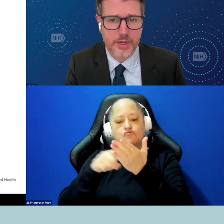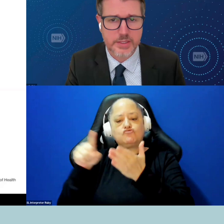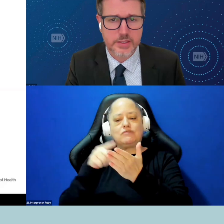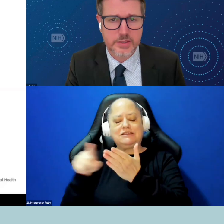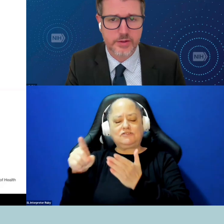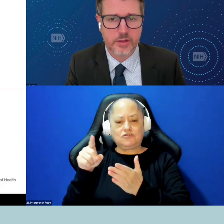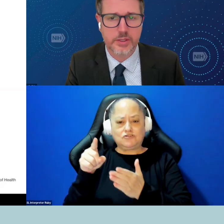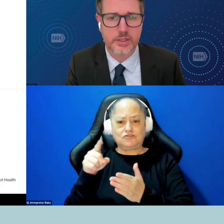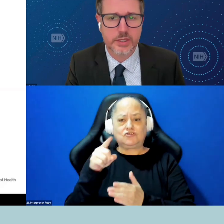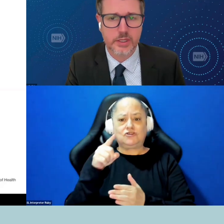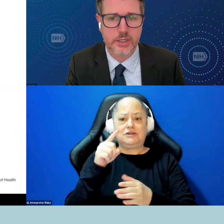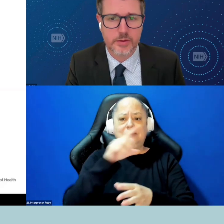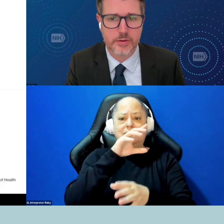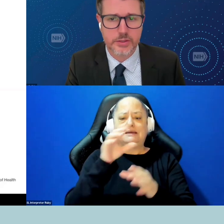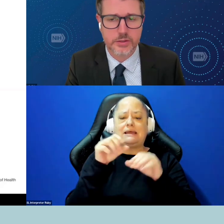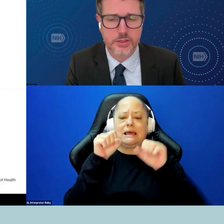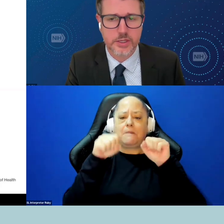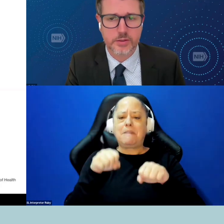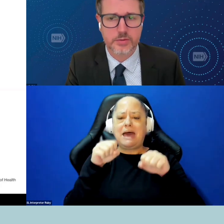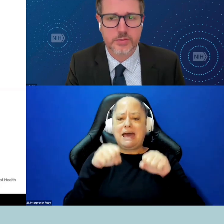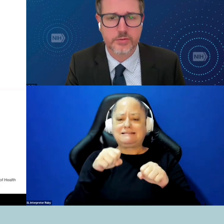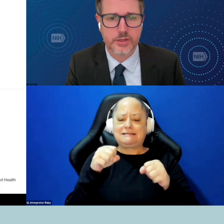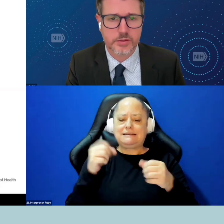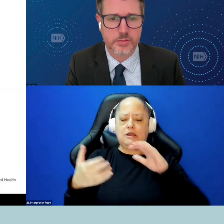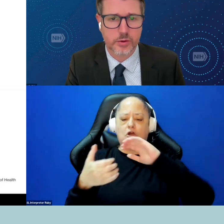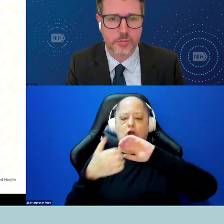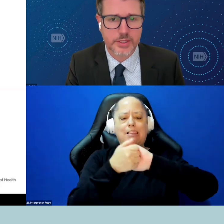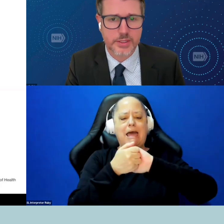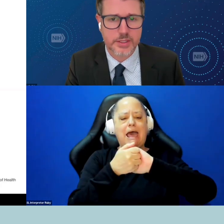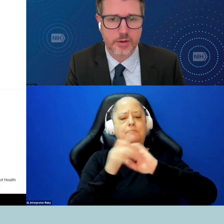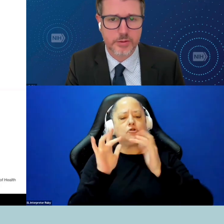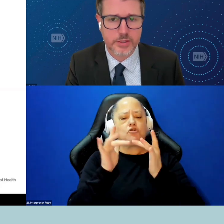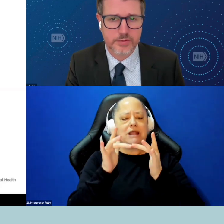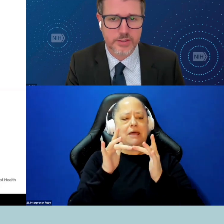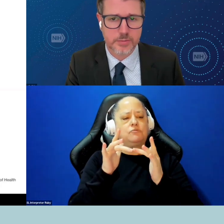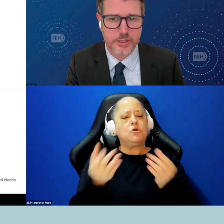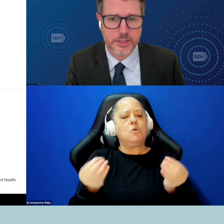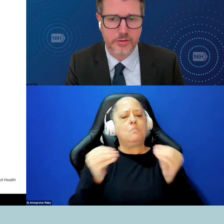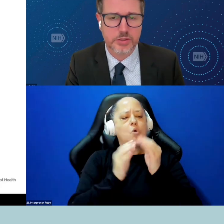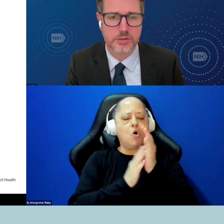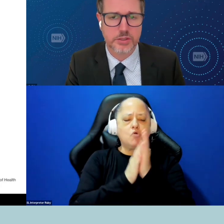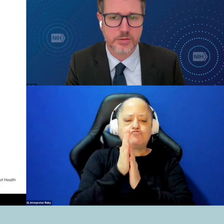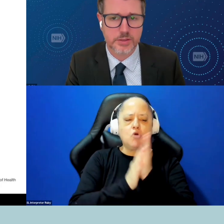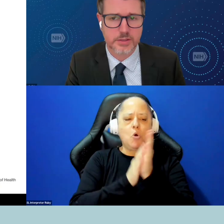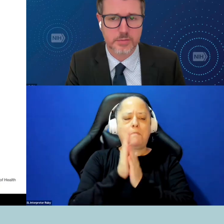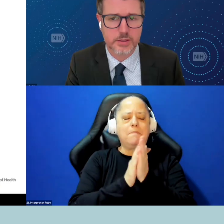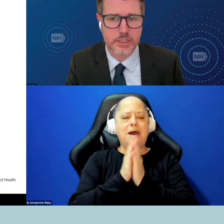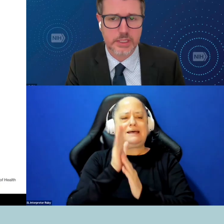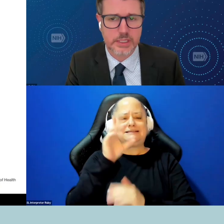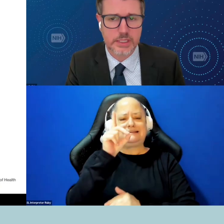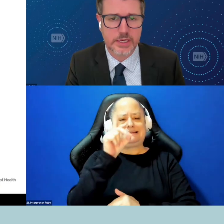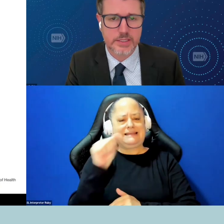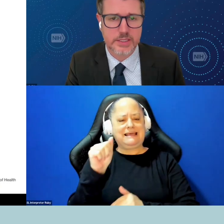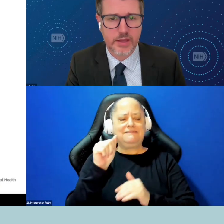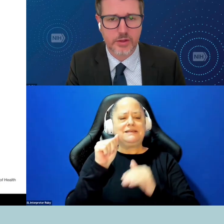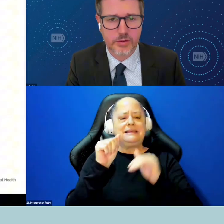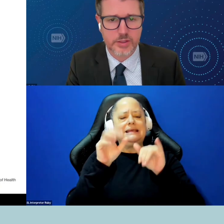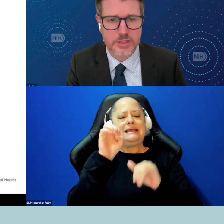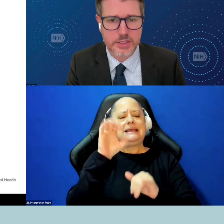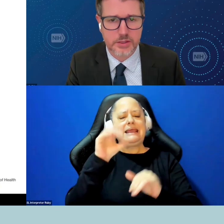capacity development and collaborative research networks foster a more robust and representative disability health research ecosystem. Enhancing the ethical and